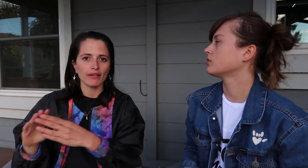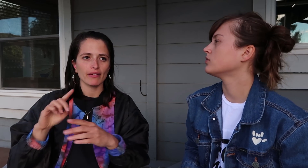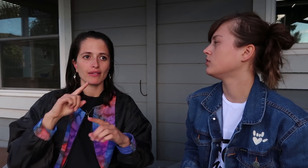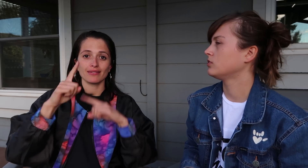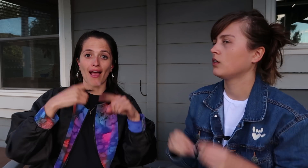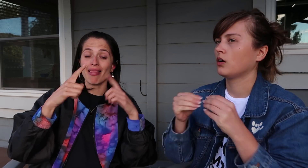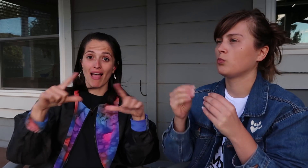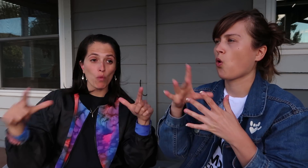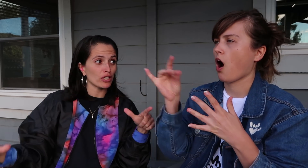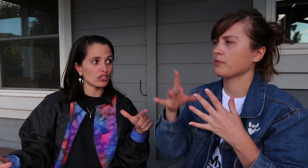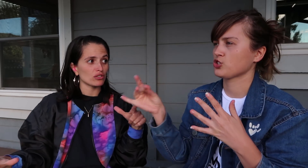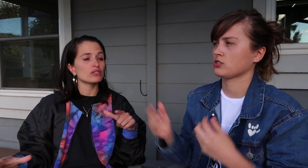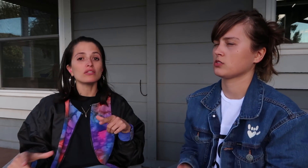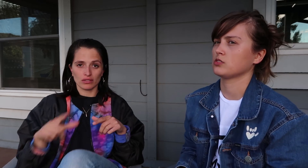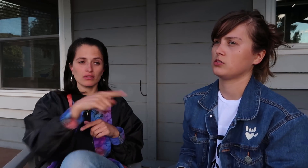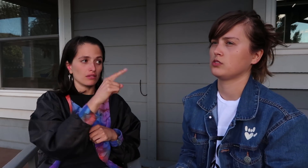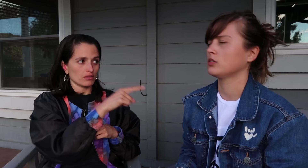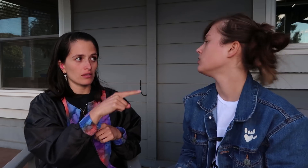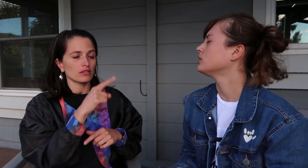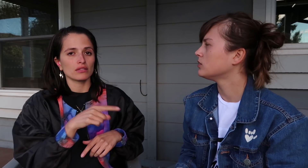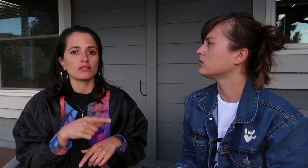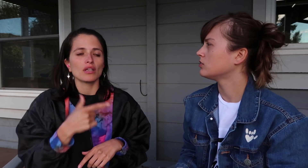sign language... Got to give them options.